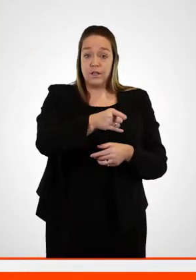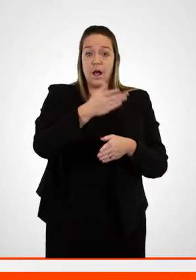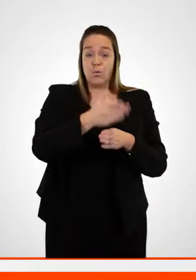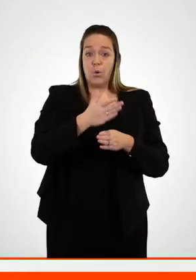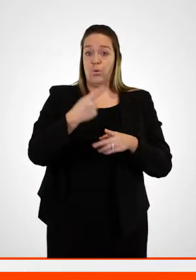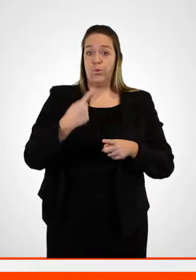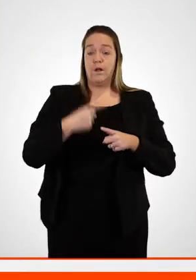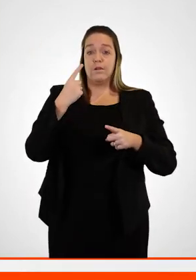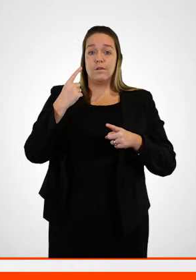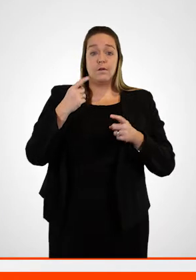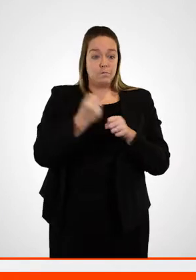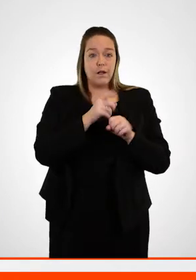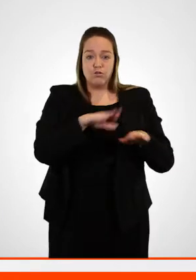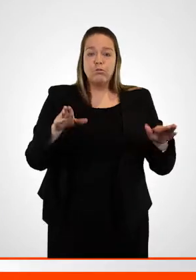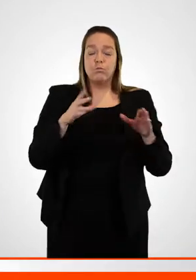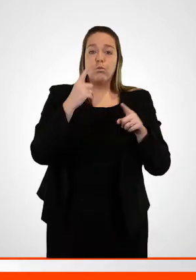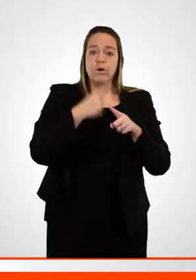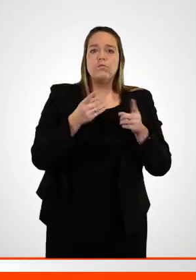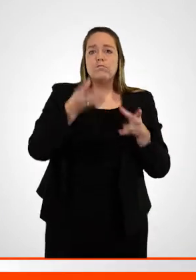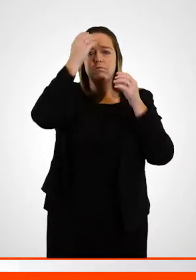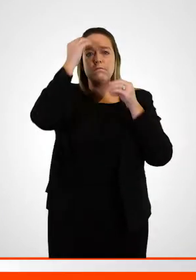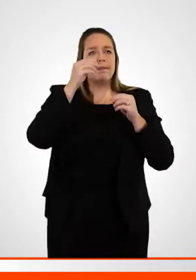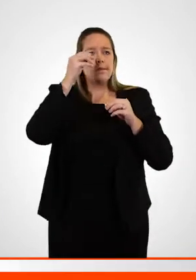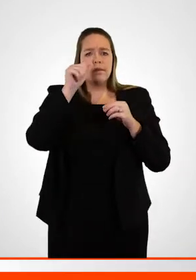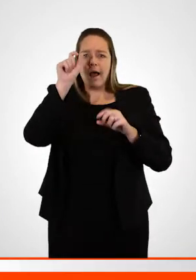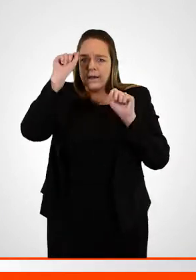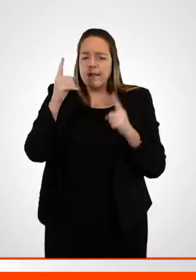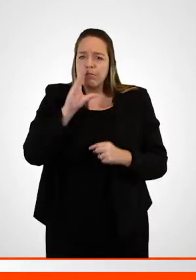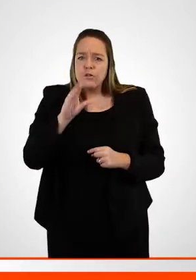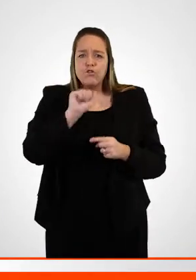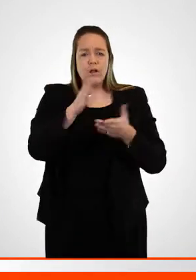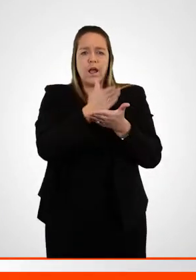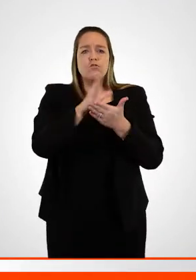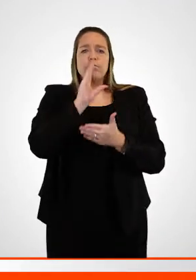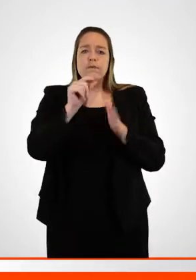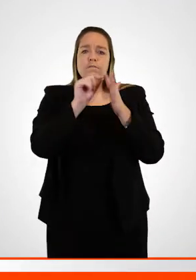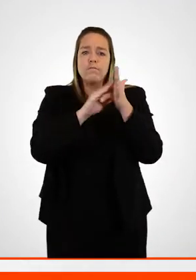in terms of producing better speech recognition scores, more accurate production of phonemes,